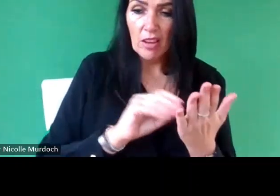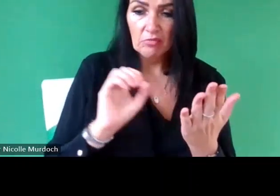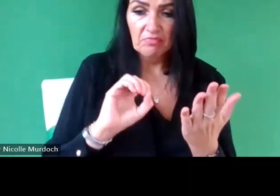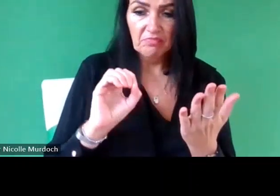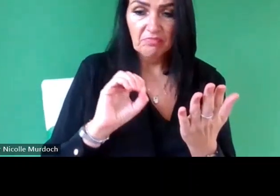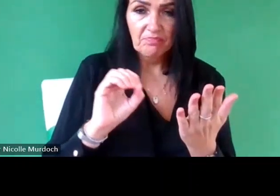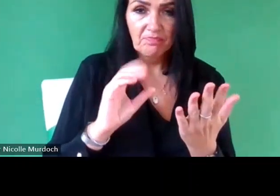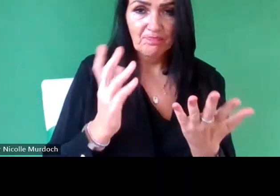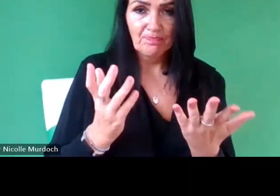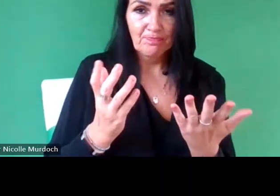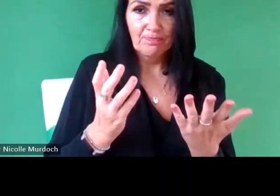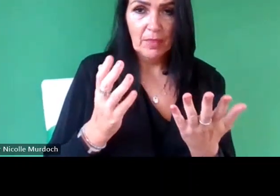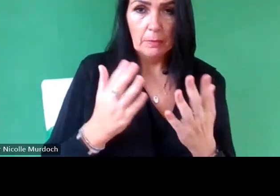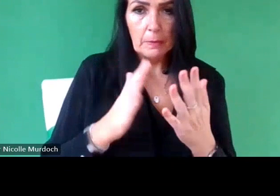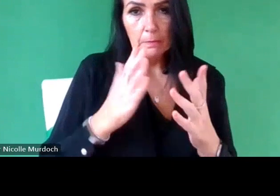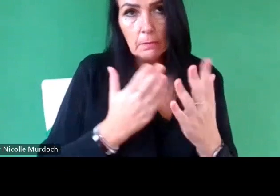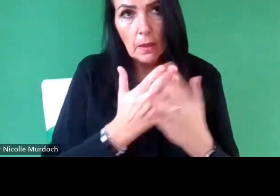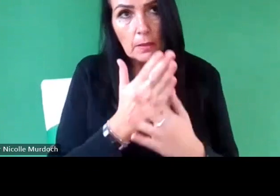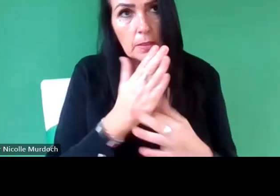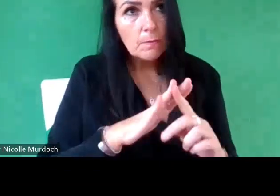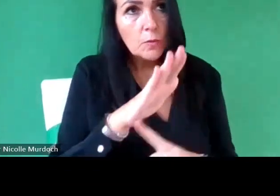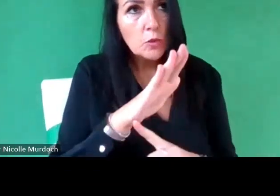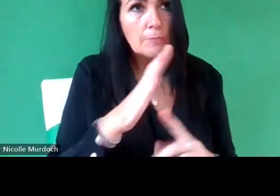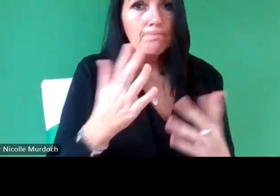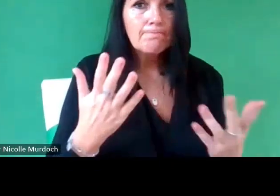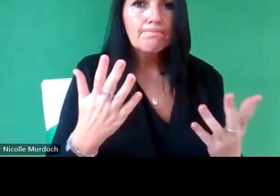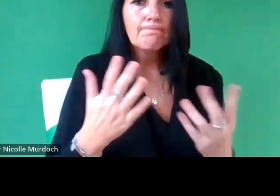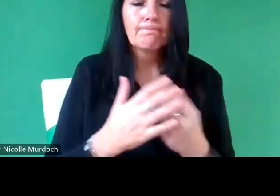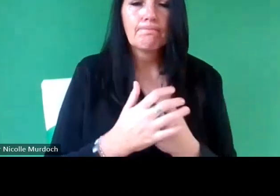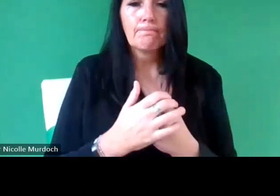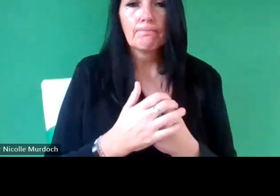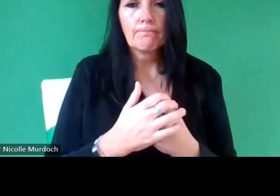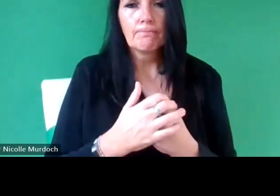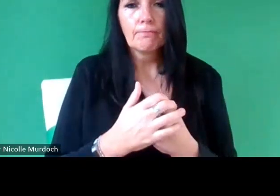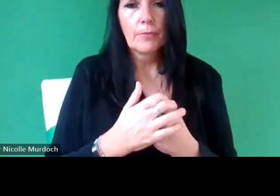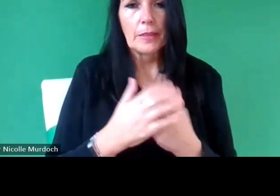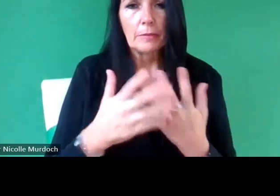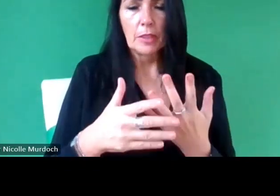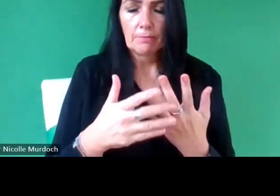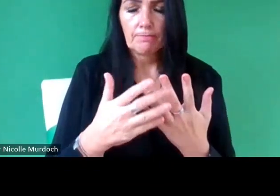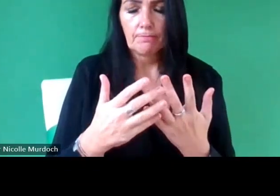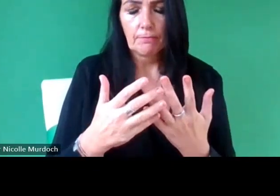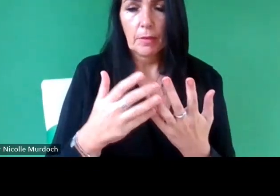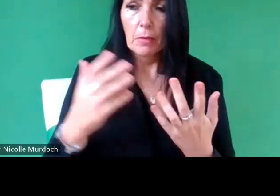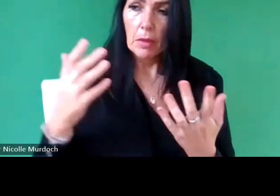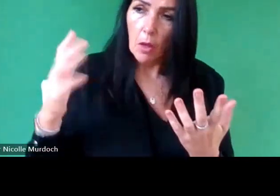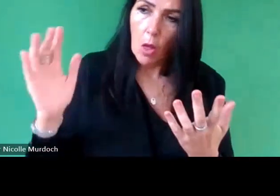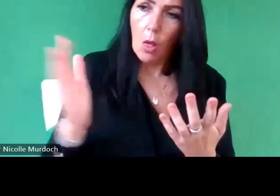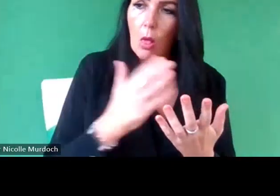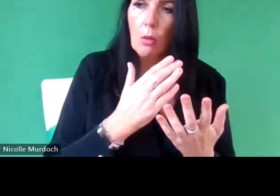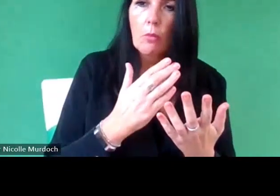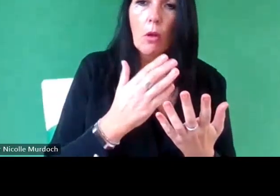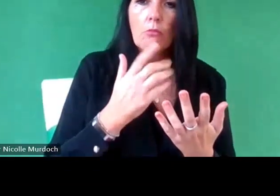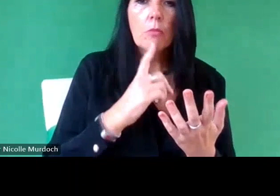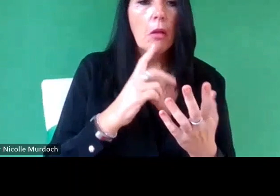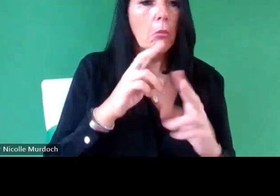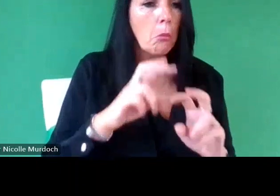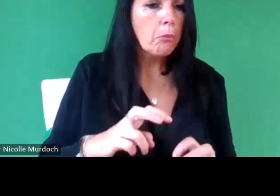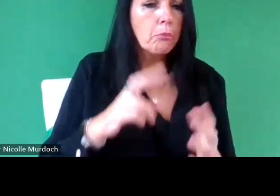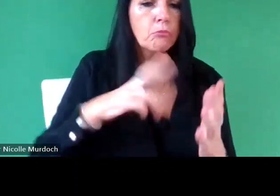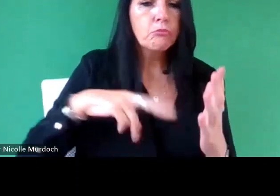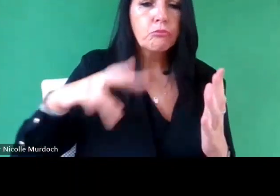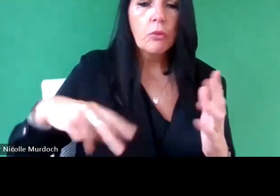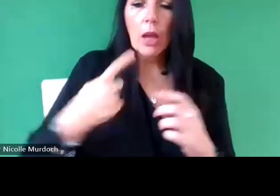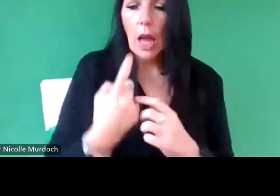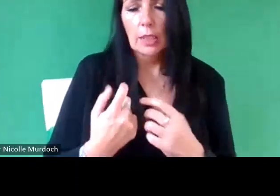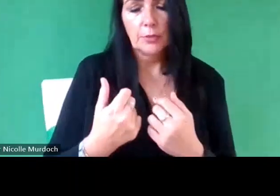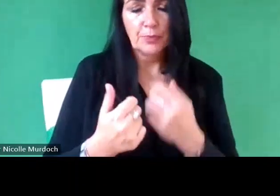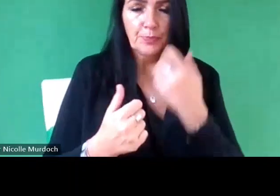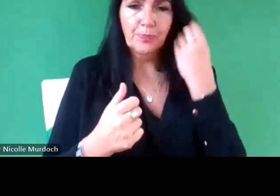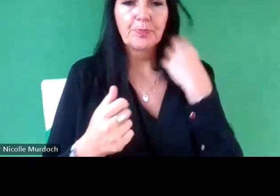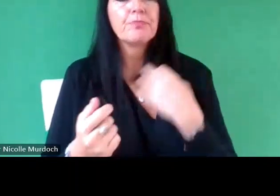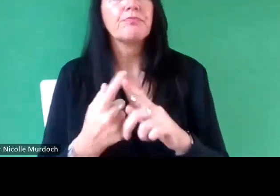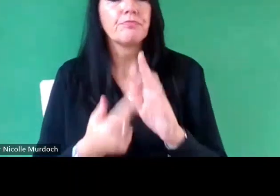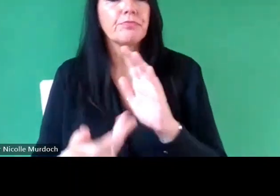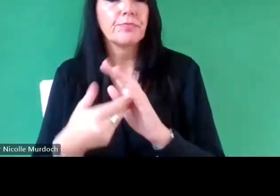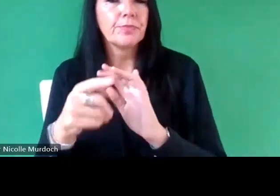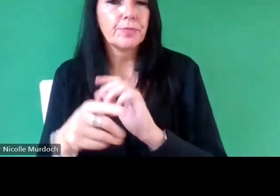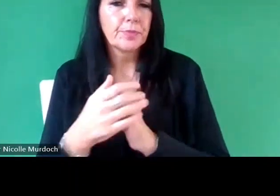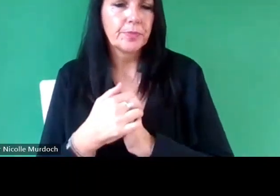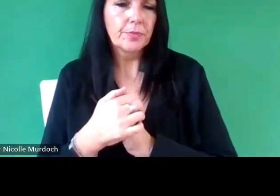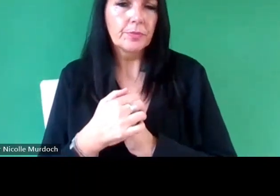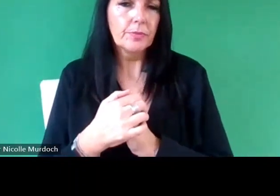future there important assess for everyone to to to enjoy benefit I think as well very information